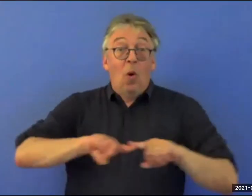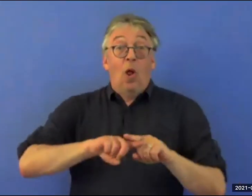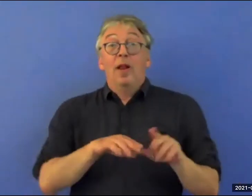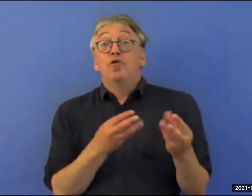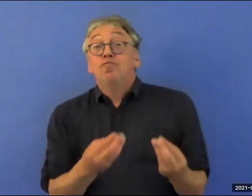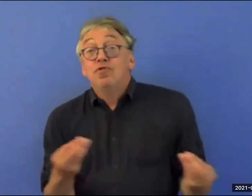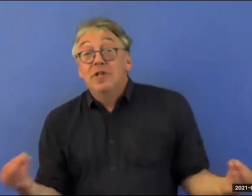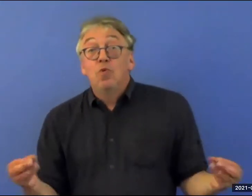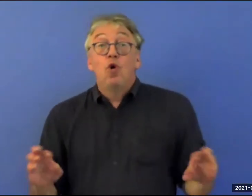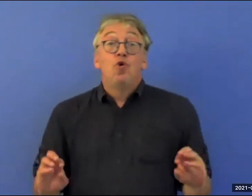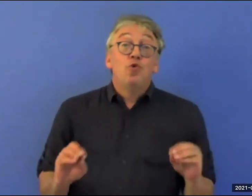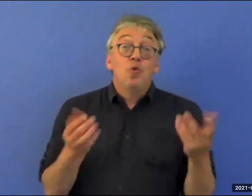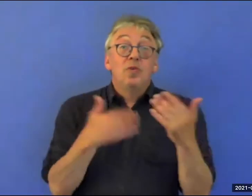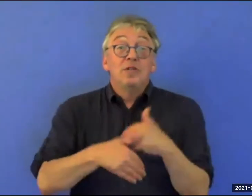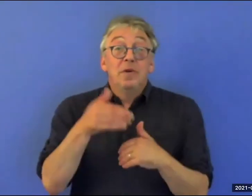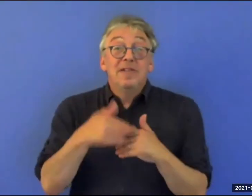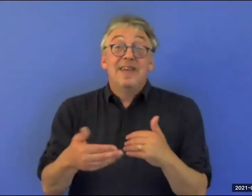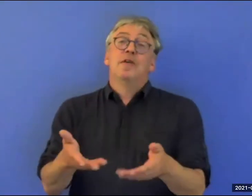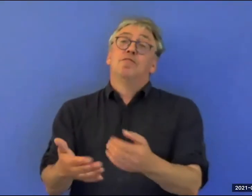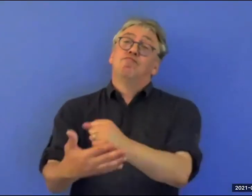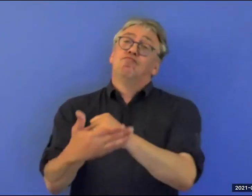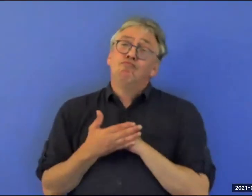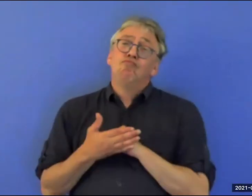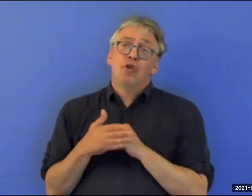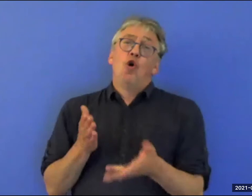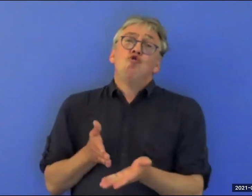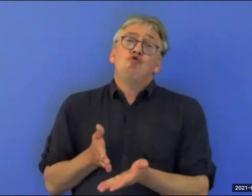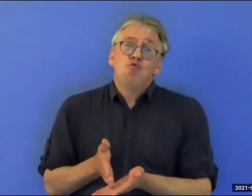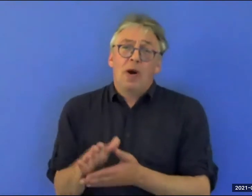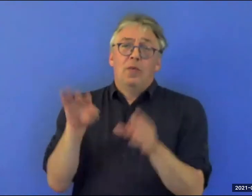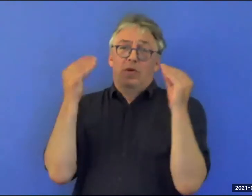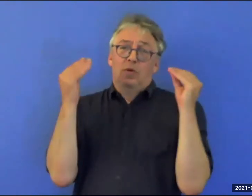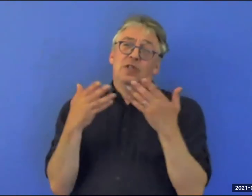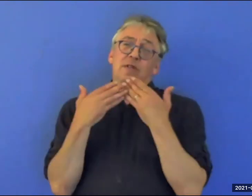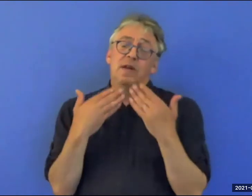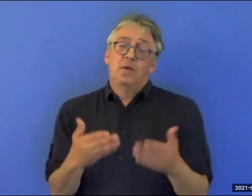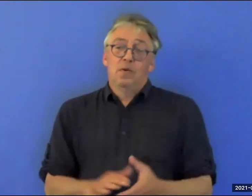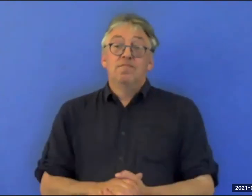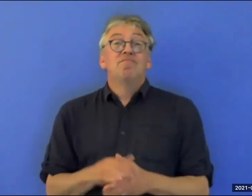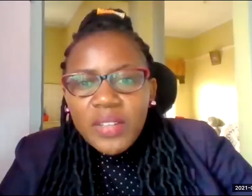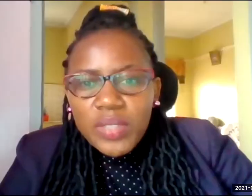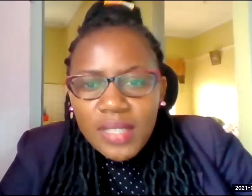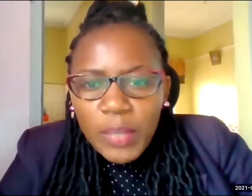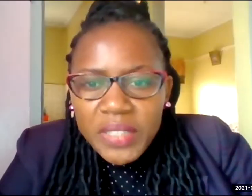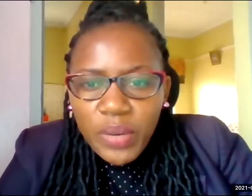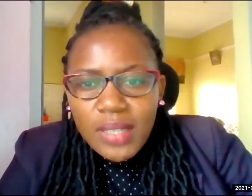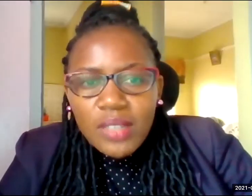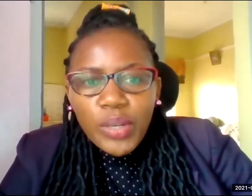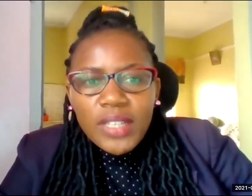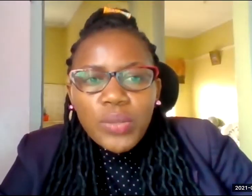ensure rights of children and young people with disabilities are projected. Thank